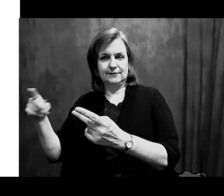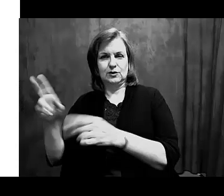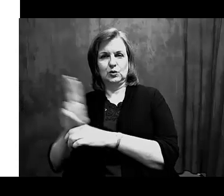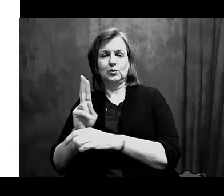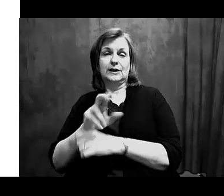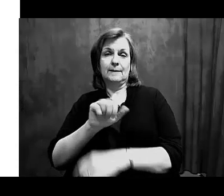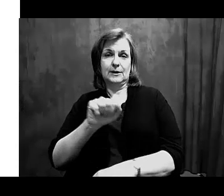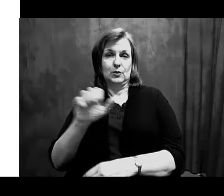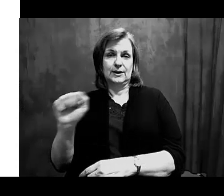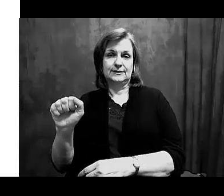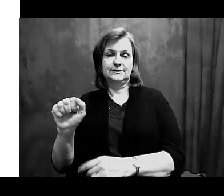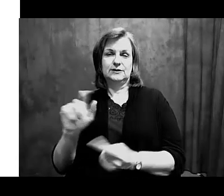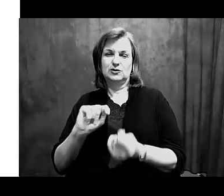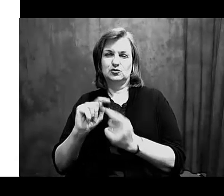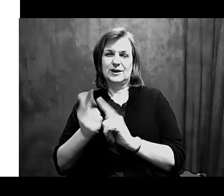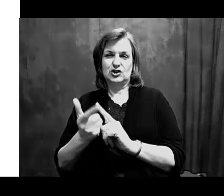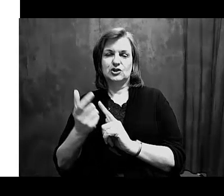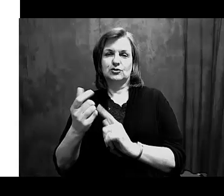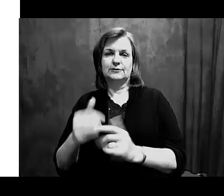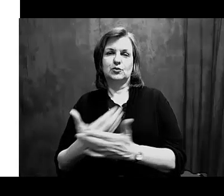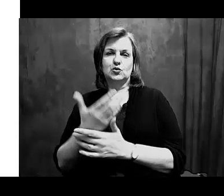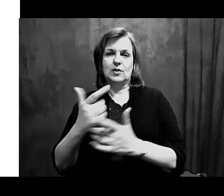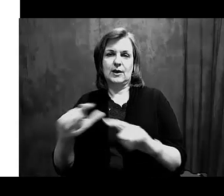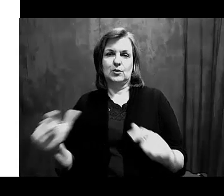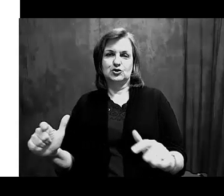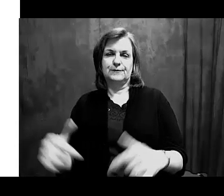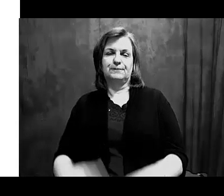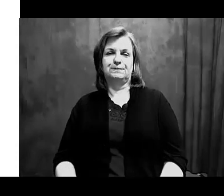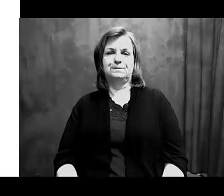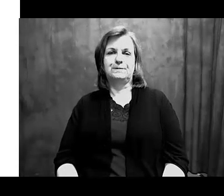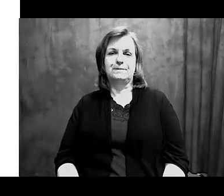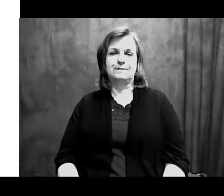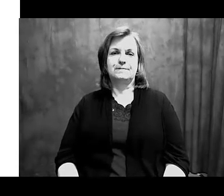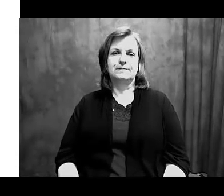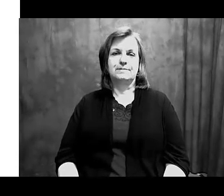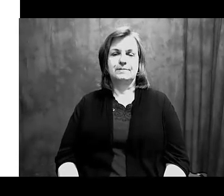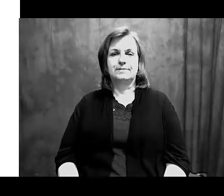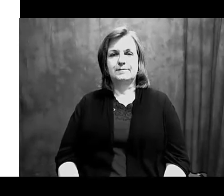of these amino acids